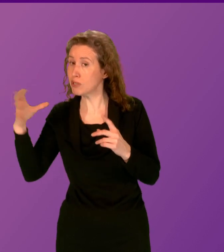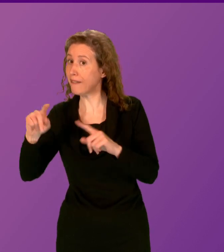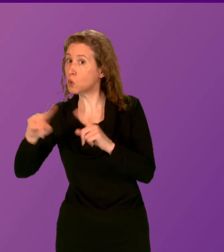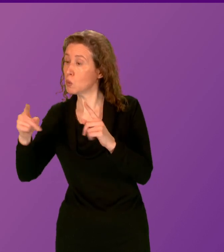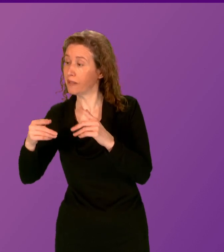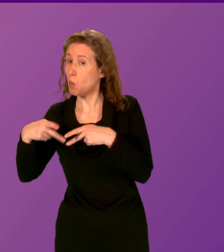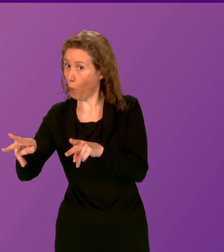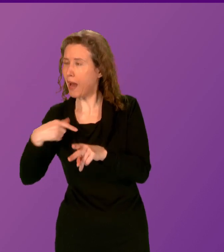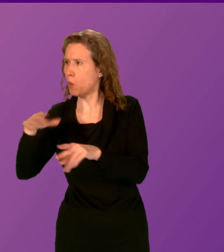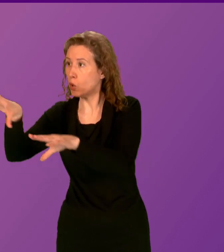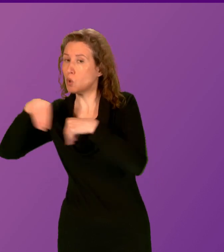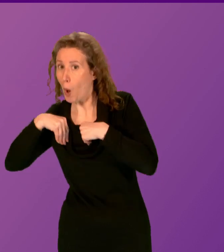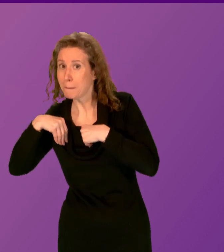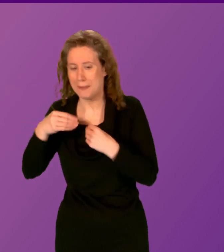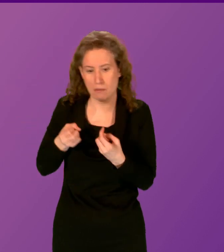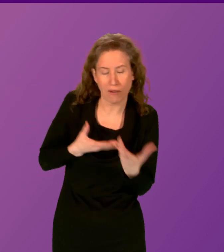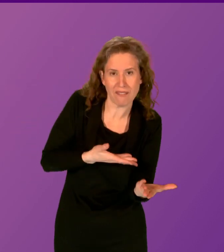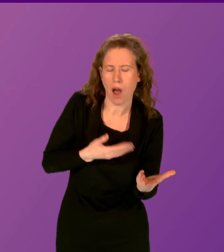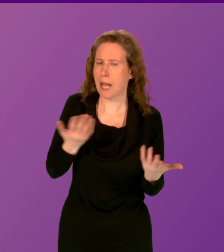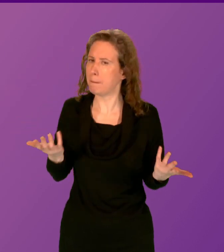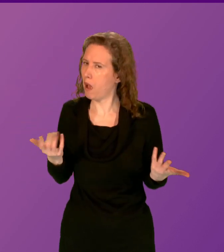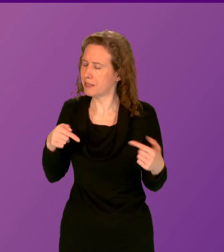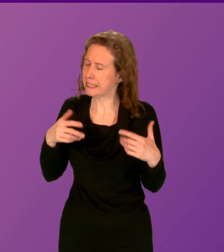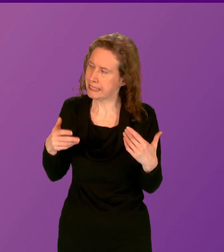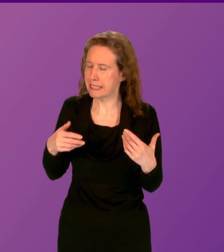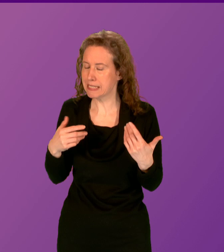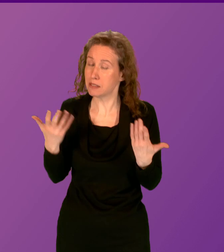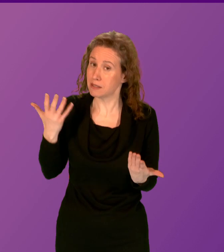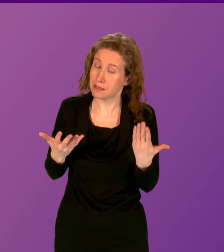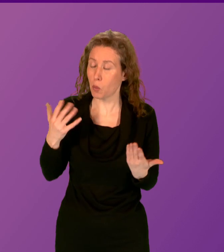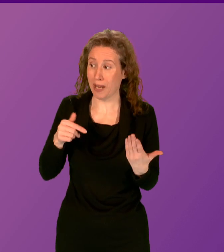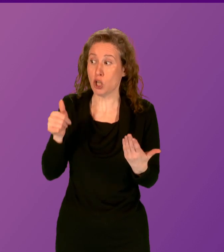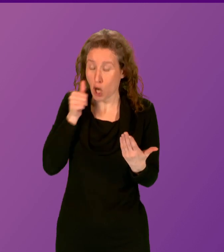I end where I started: the Government acknowledges the scale of the problem and the challenges,